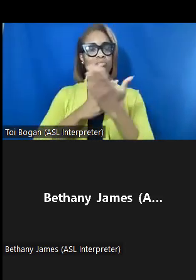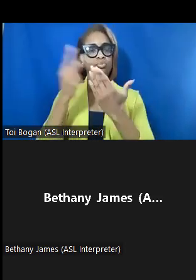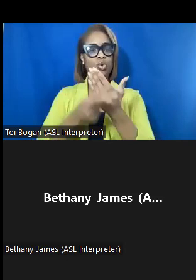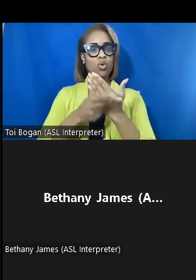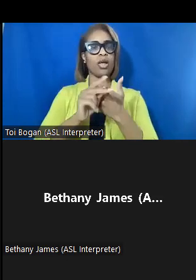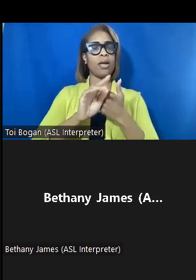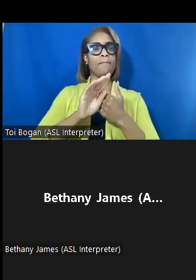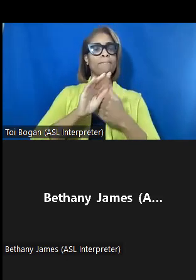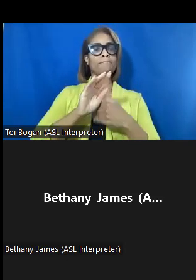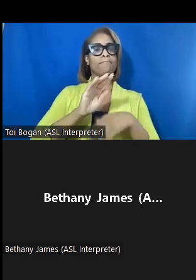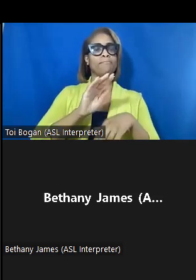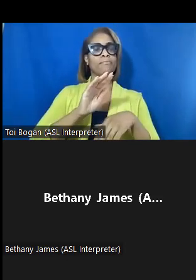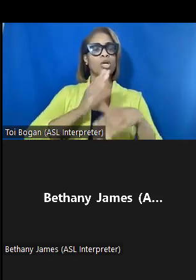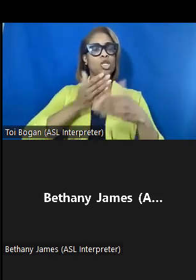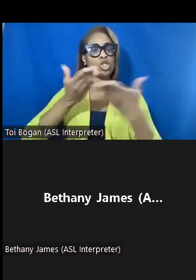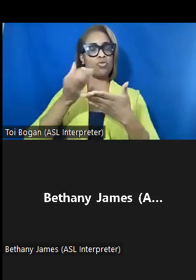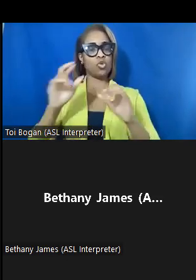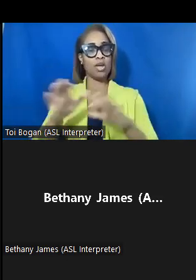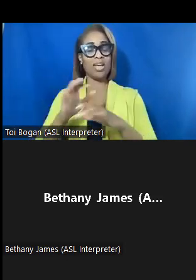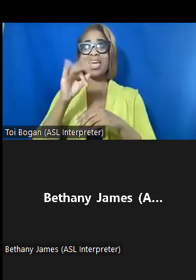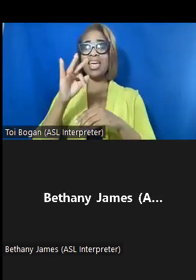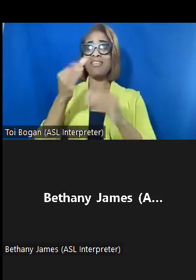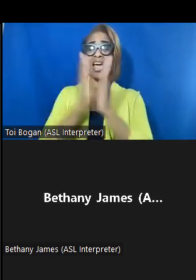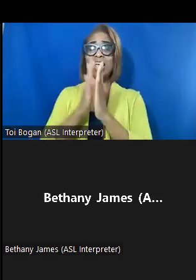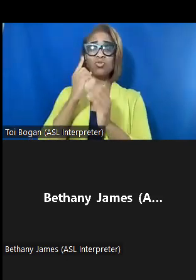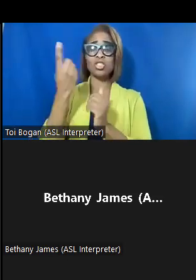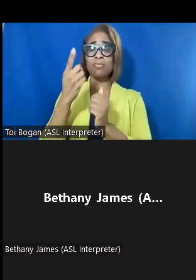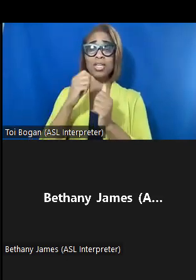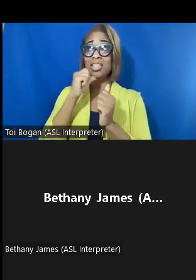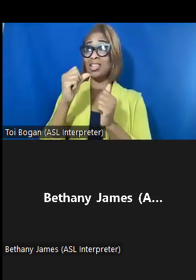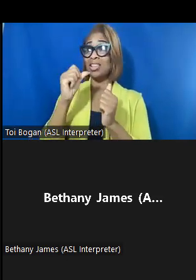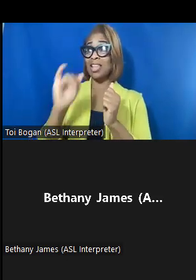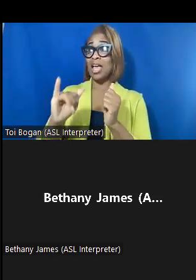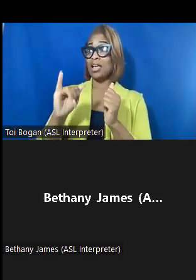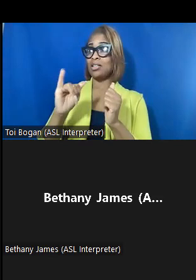So if you're asking for something that's not offered to anyone at all, if you're asking